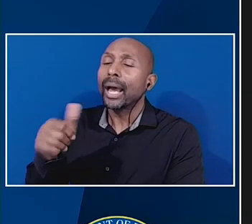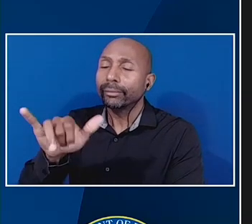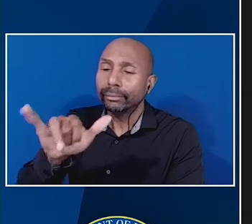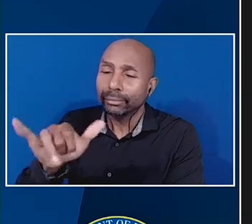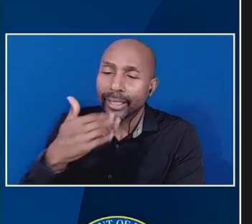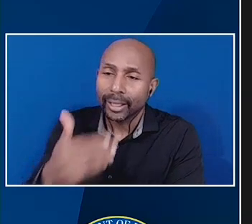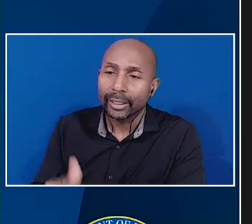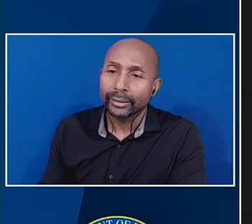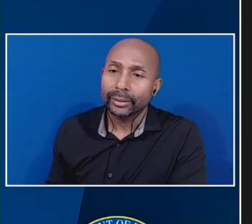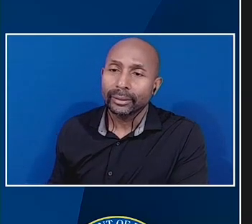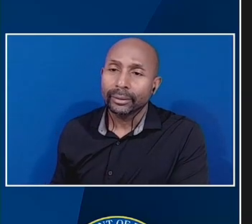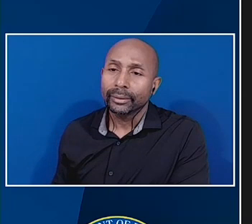Is he the only thumbs down?